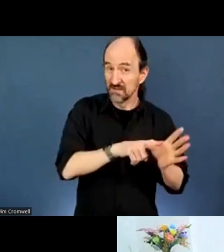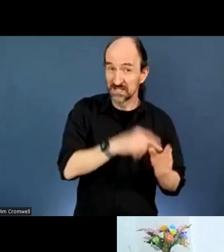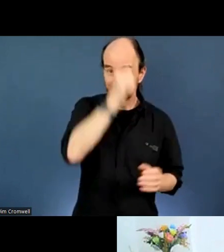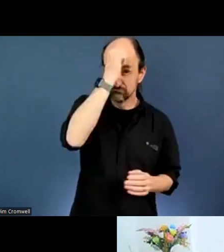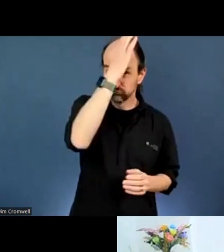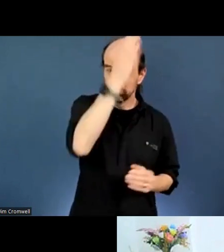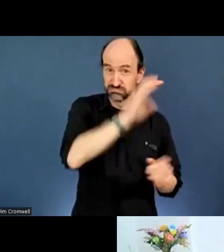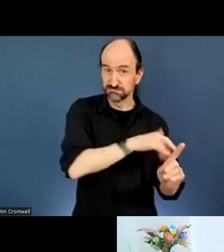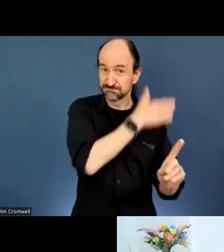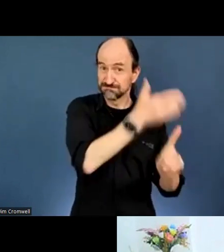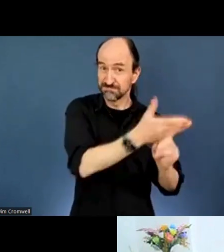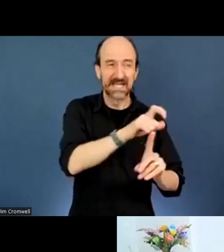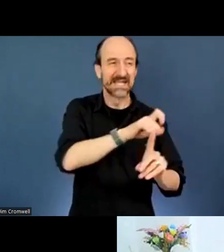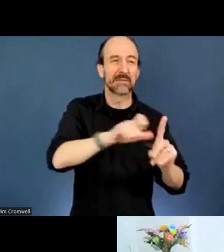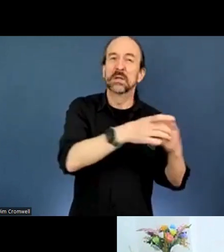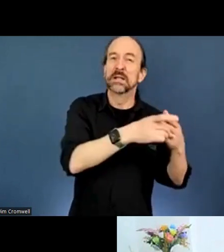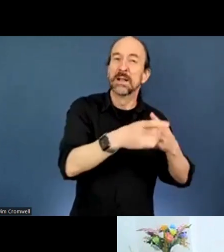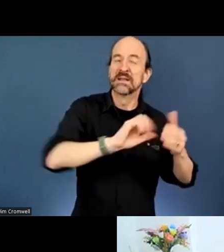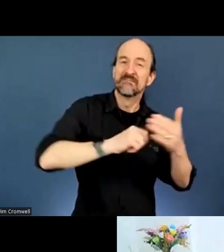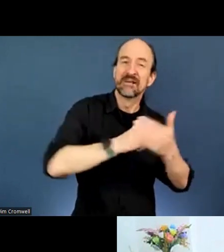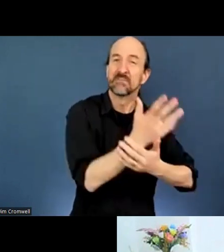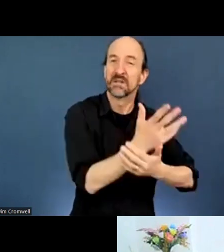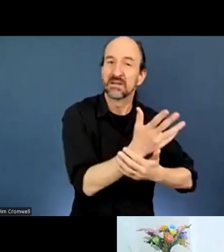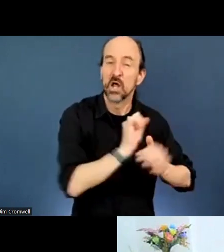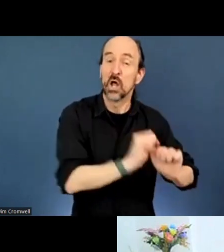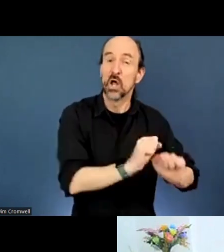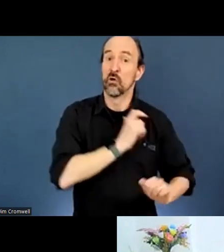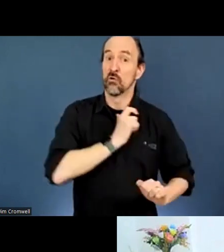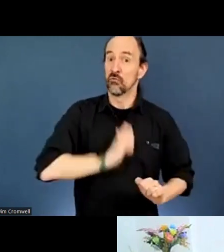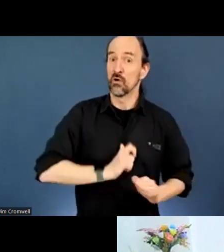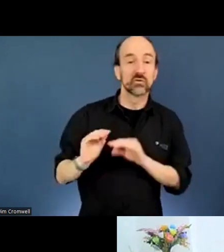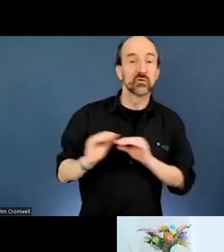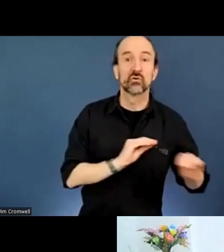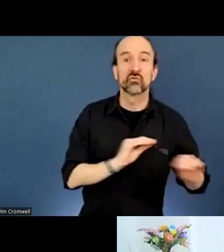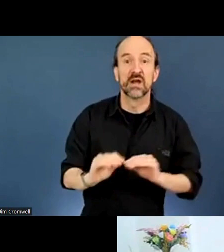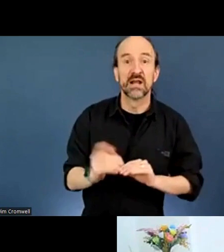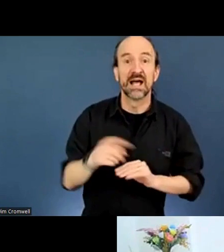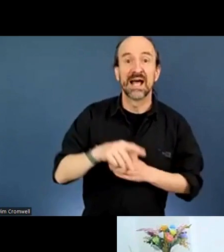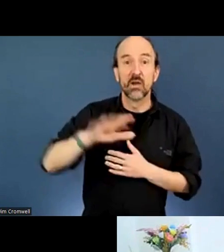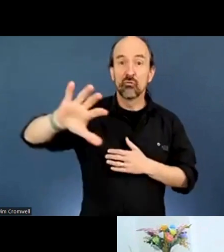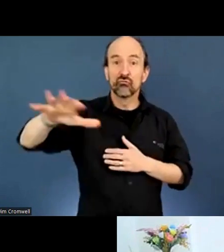developments to her role as a trainer and regional coordinator at Outreach Philippines.